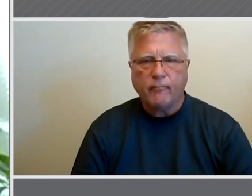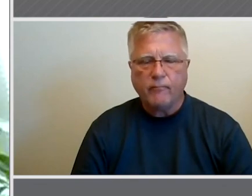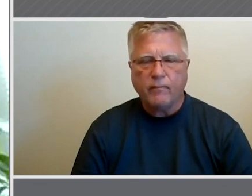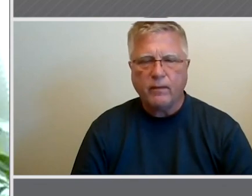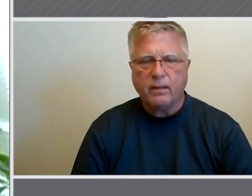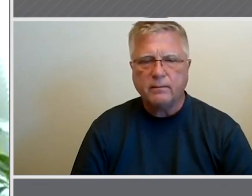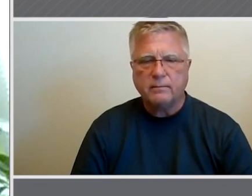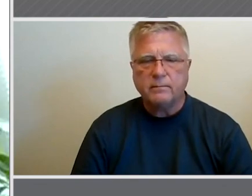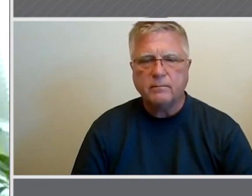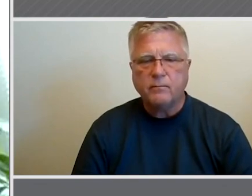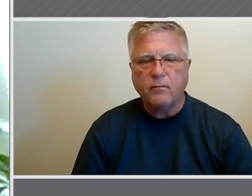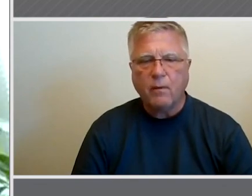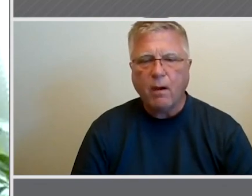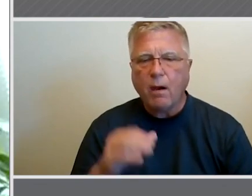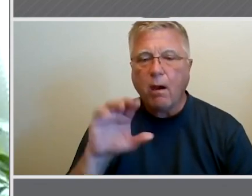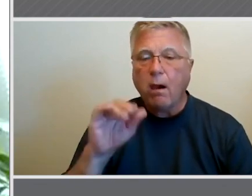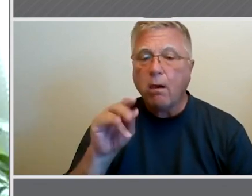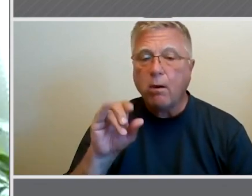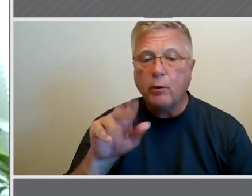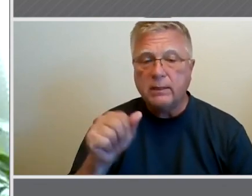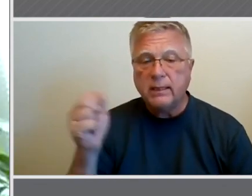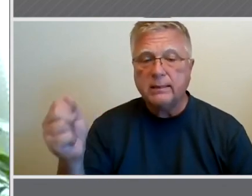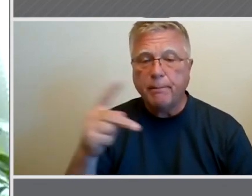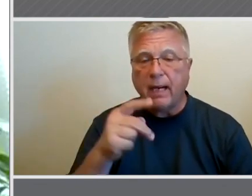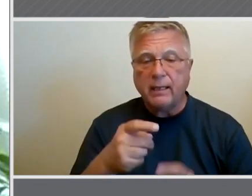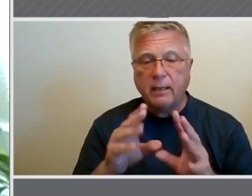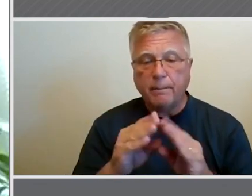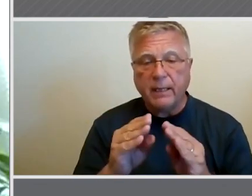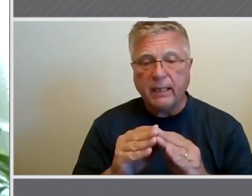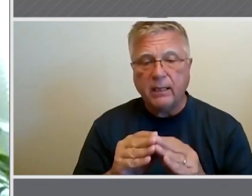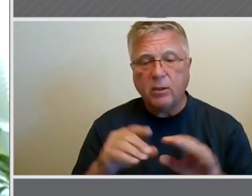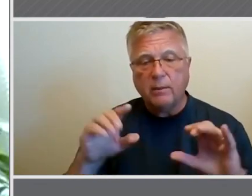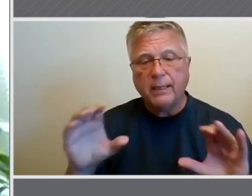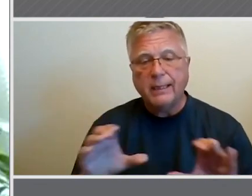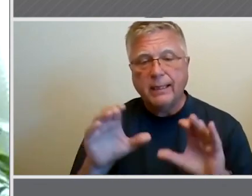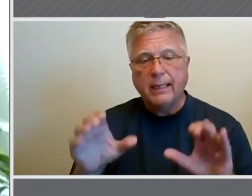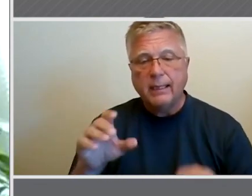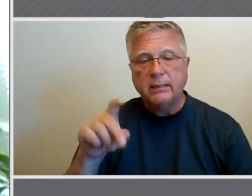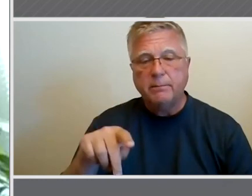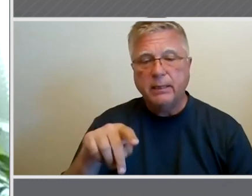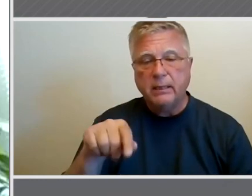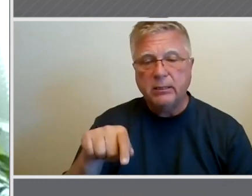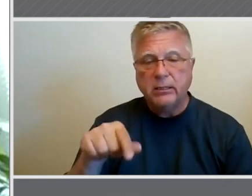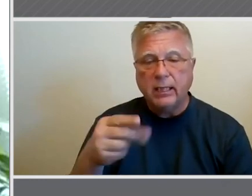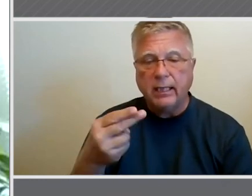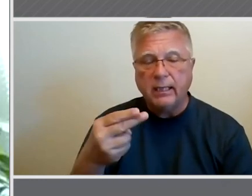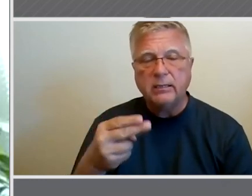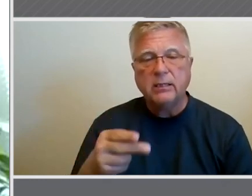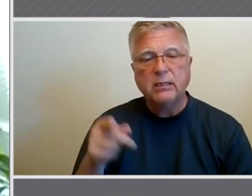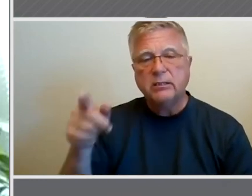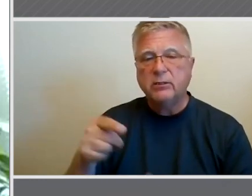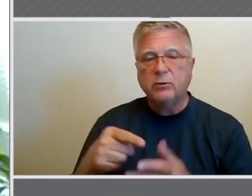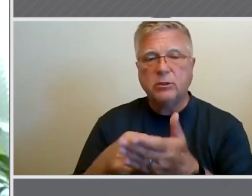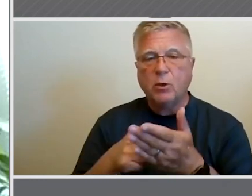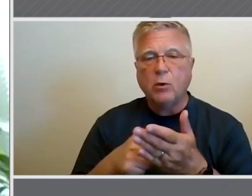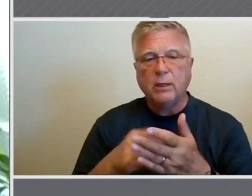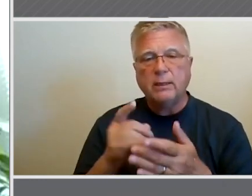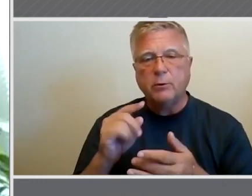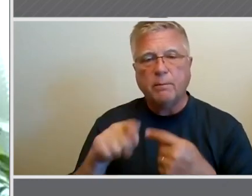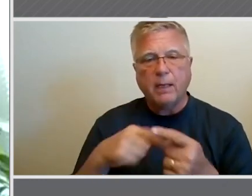and Christina back in the meeting, talking about engage PGH we're going to get to a demonstration of that and just a little bit. Also demolition thank you for that comment.